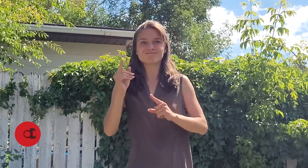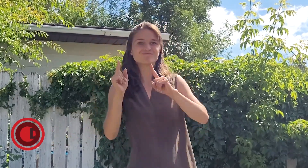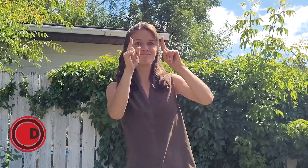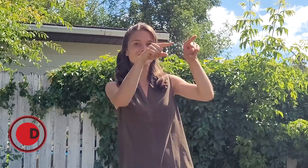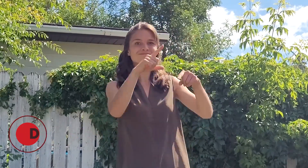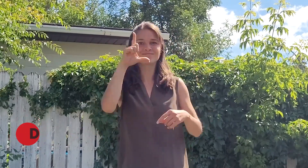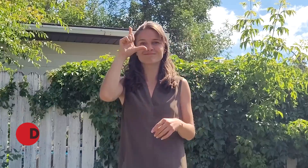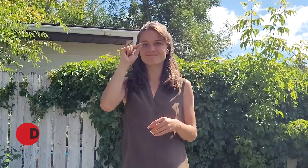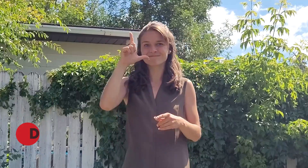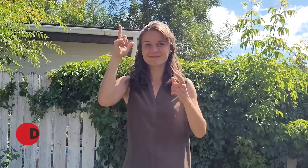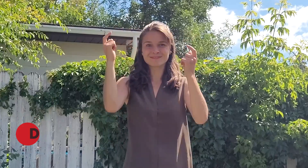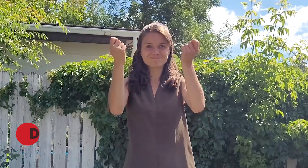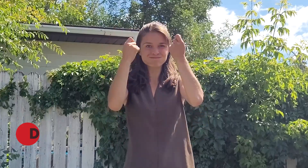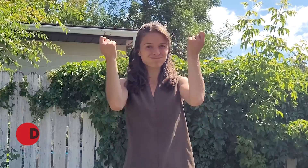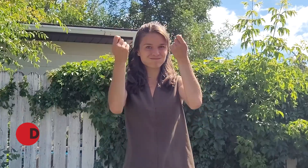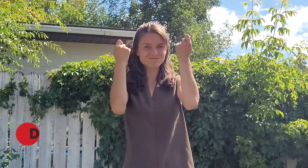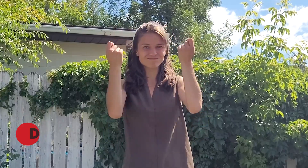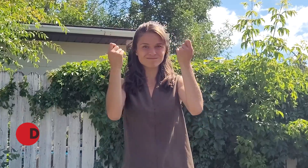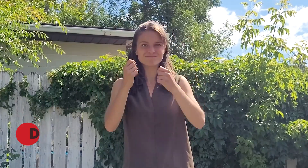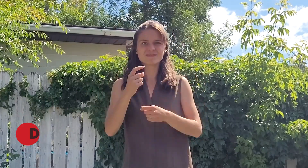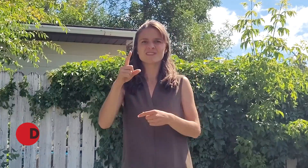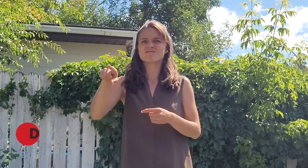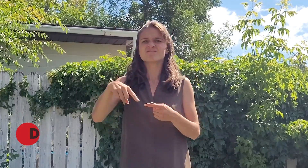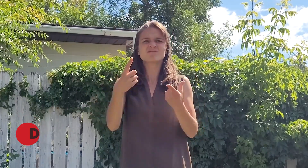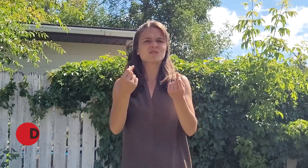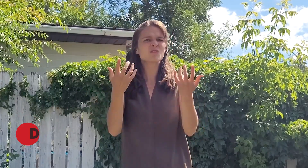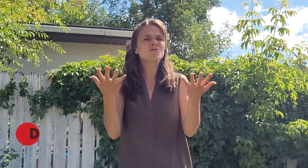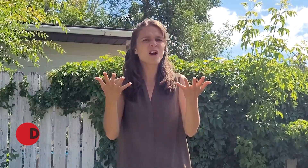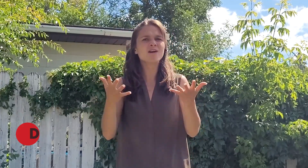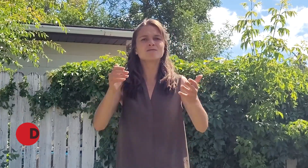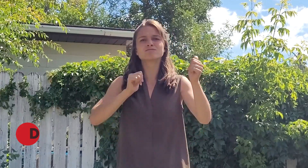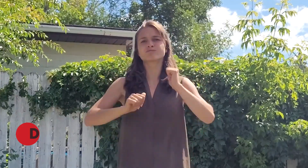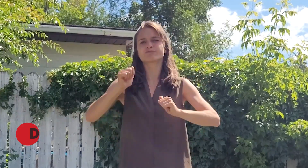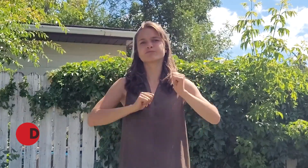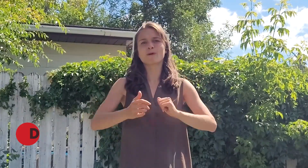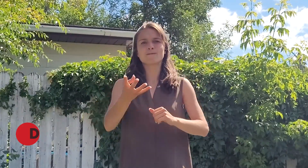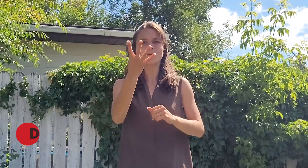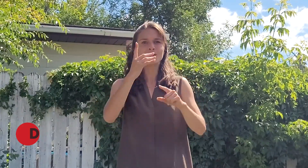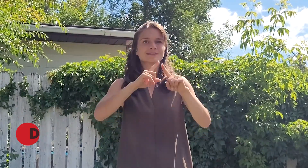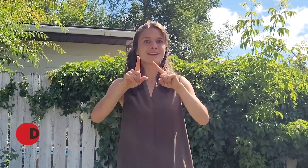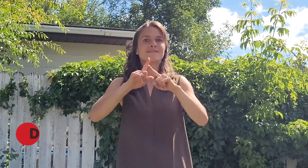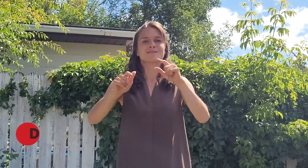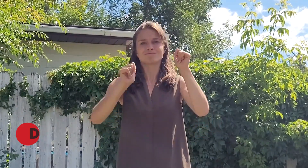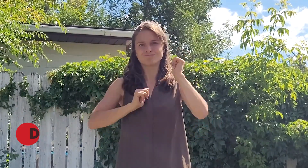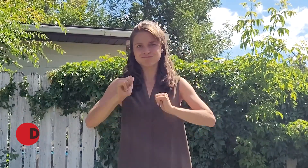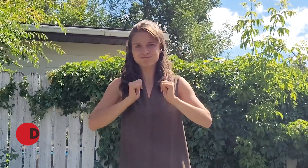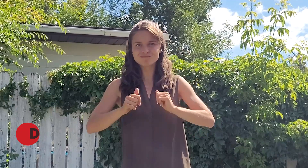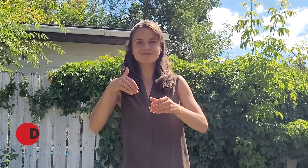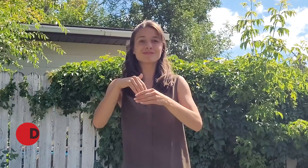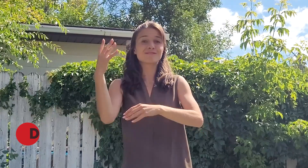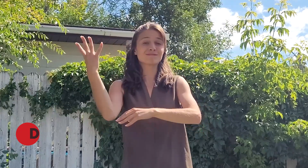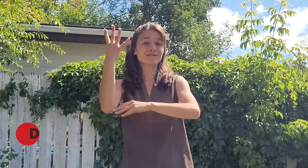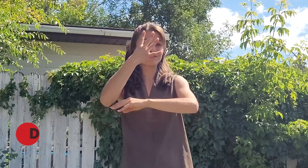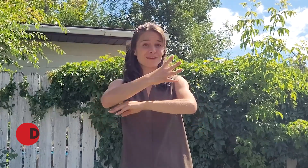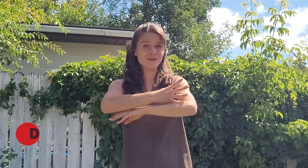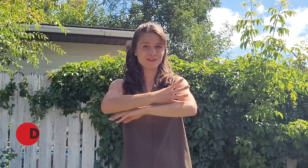to perform at Clin d'Oeil Festival. They gave four performances in four days.